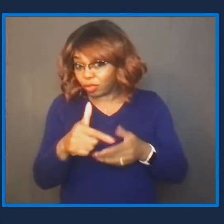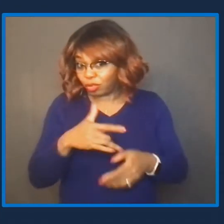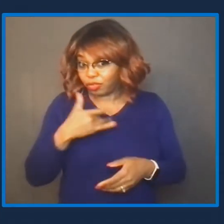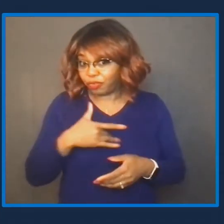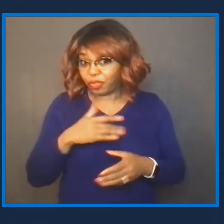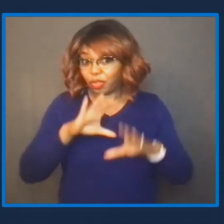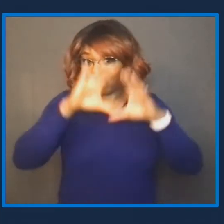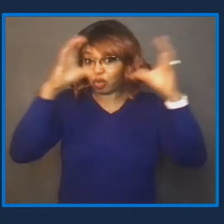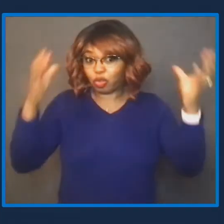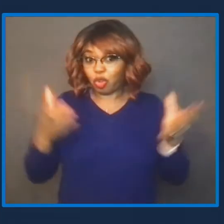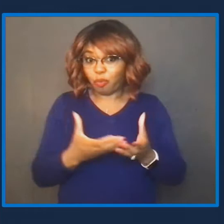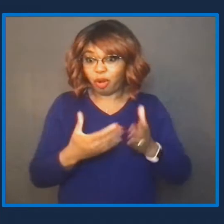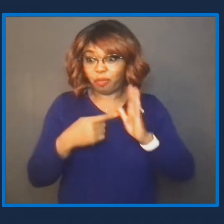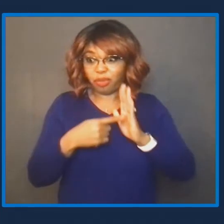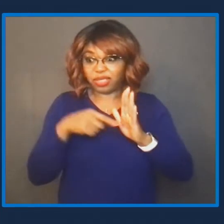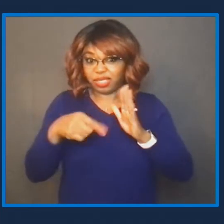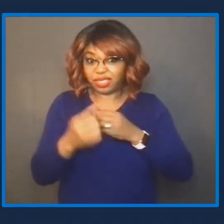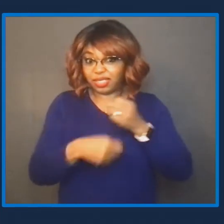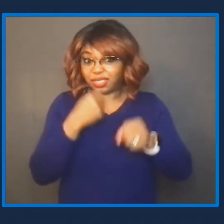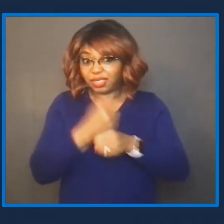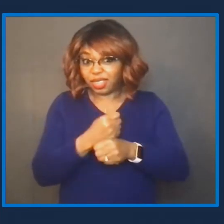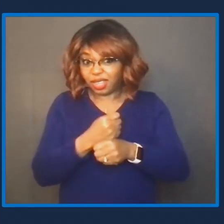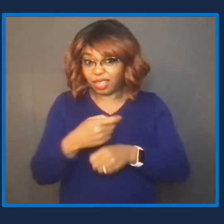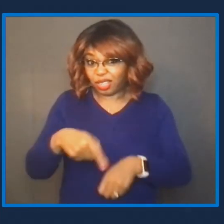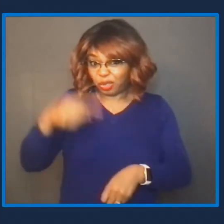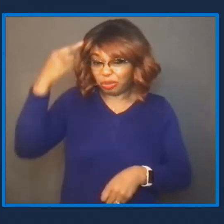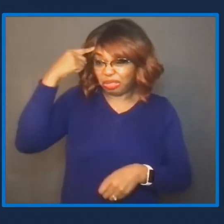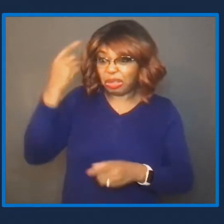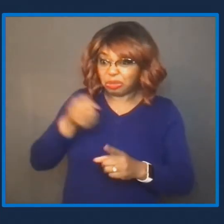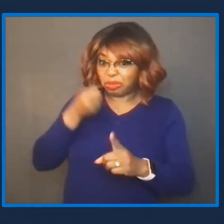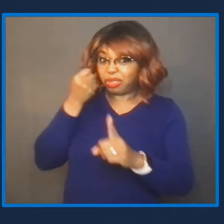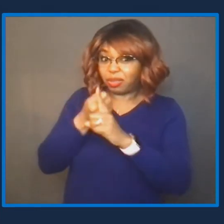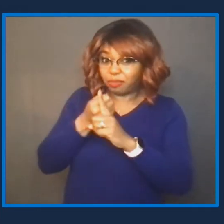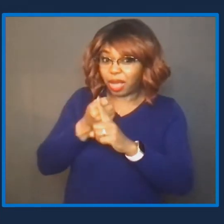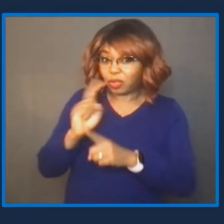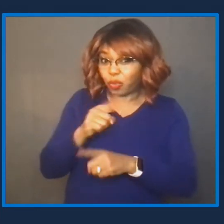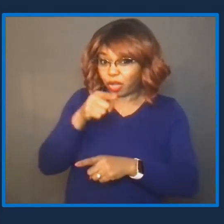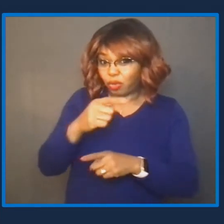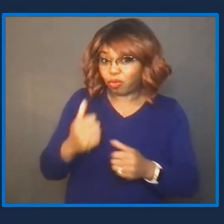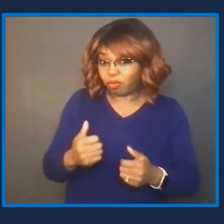Do you think that it will make an impact at all where you're at in the world?